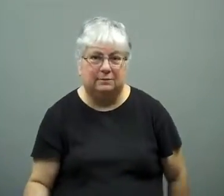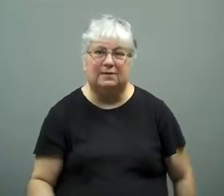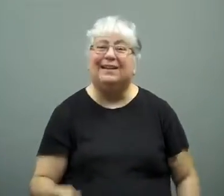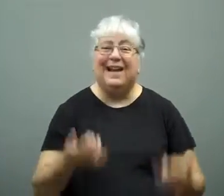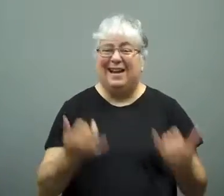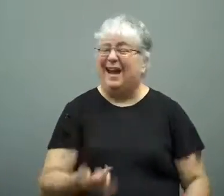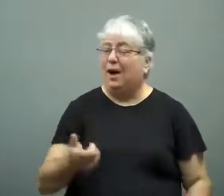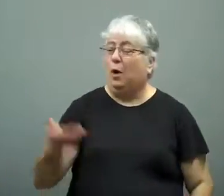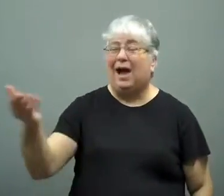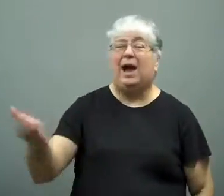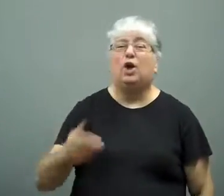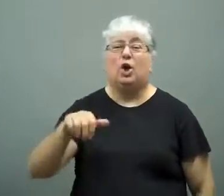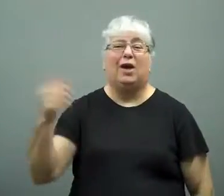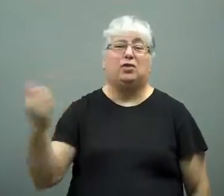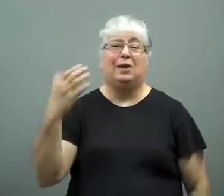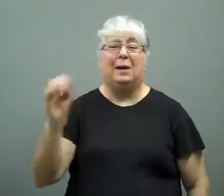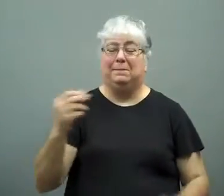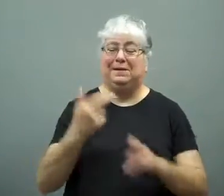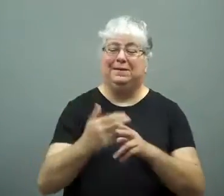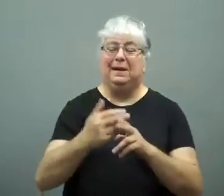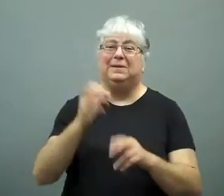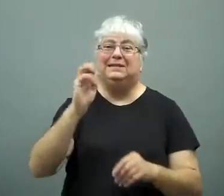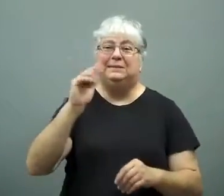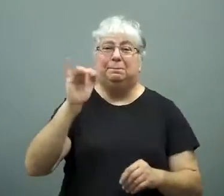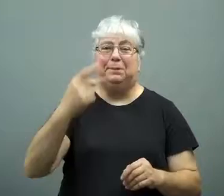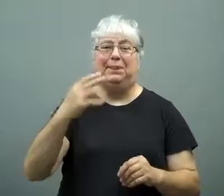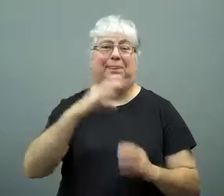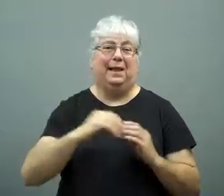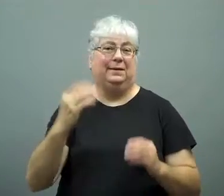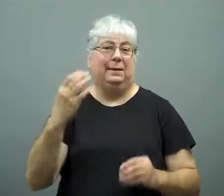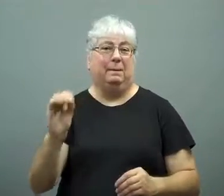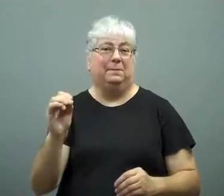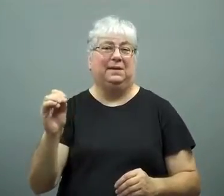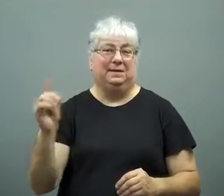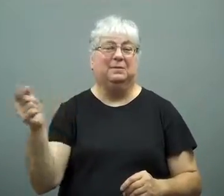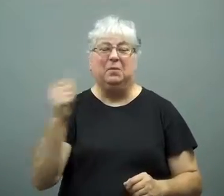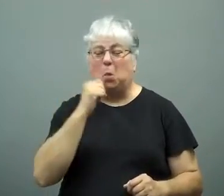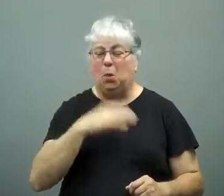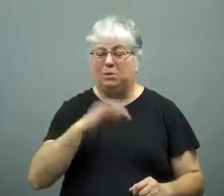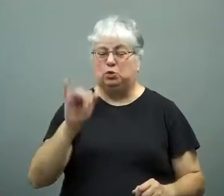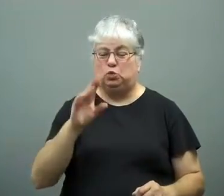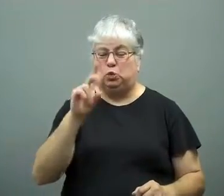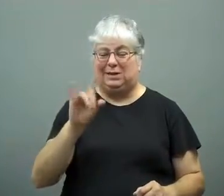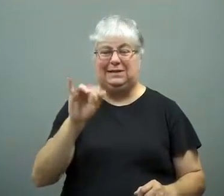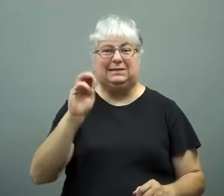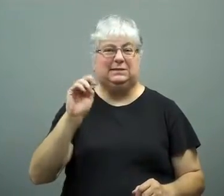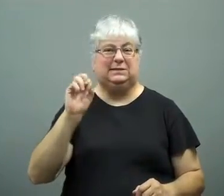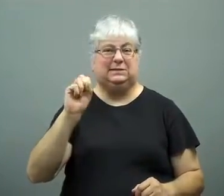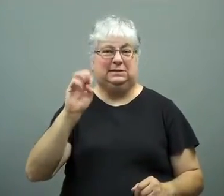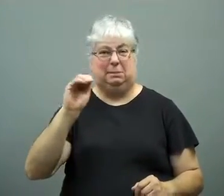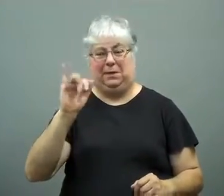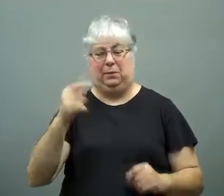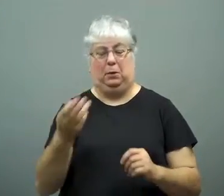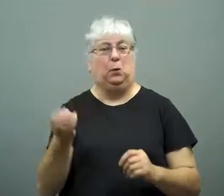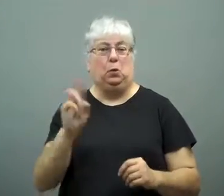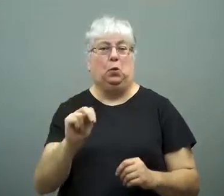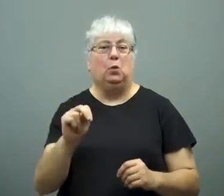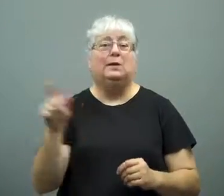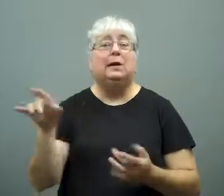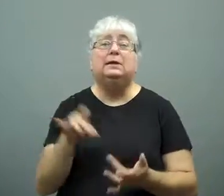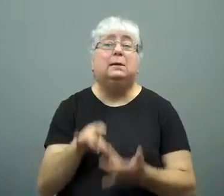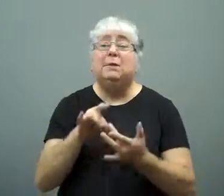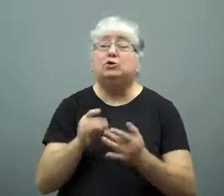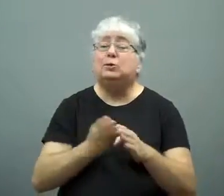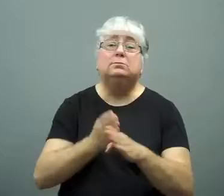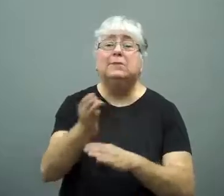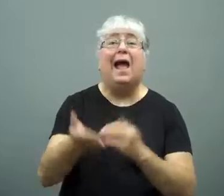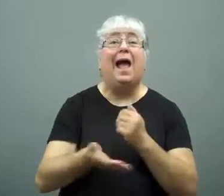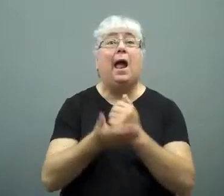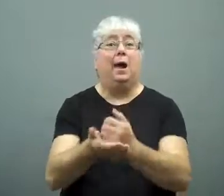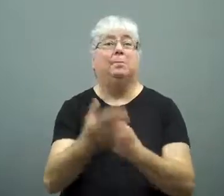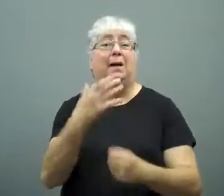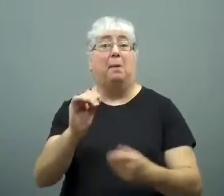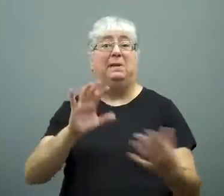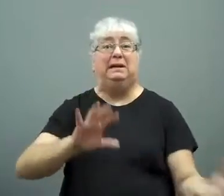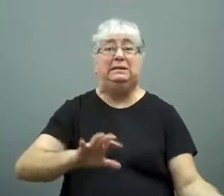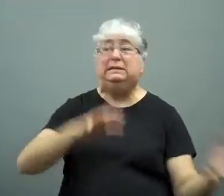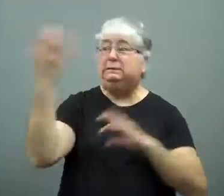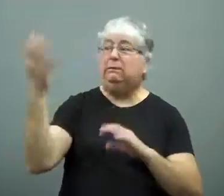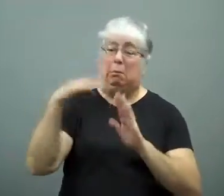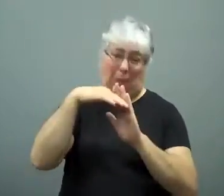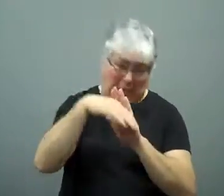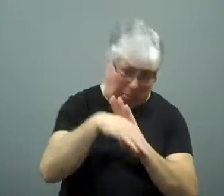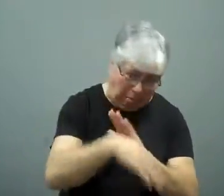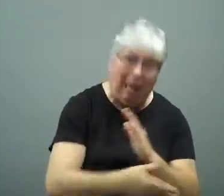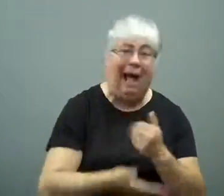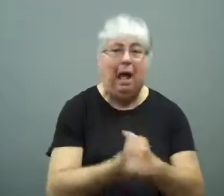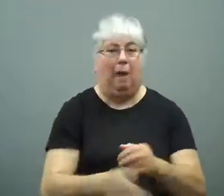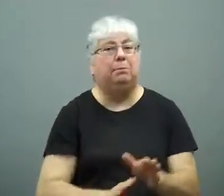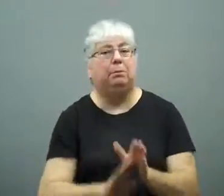She has hired Smith & Company owned by Judy Smith.